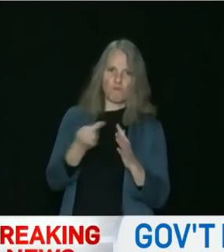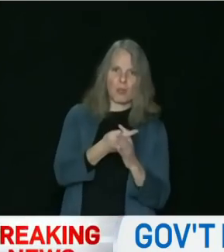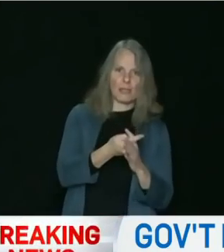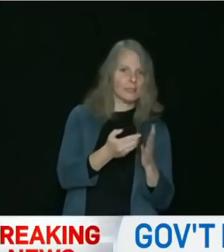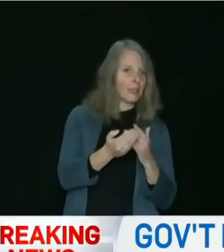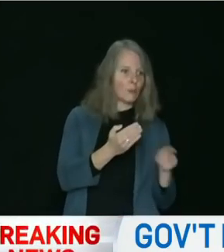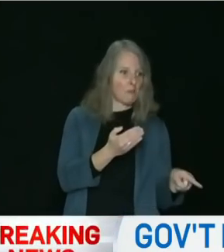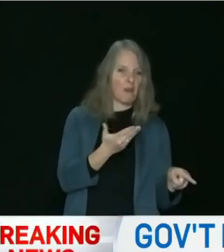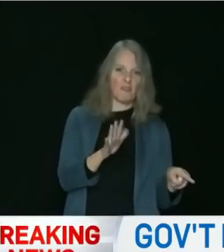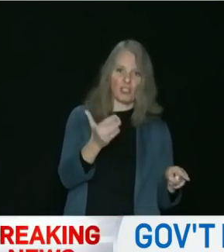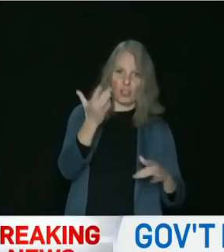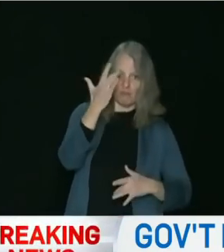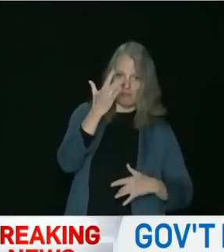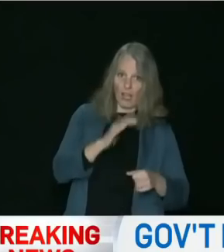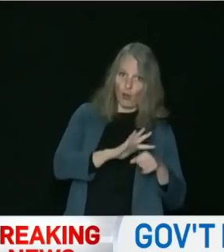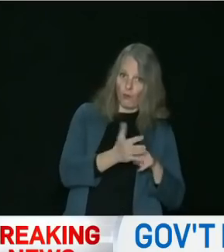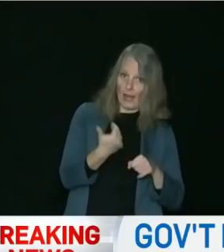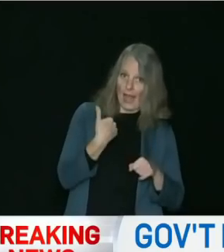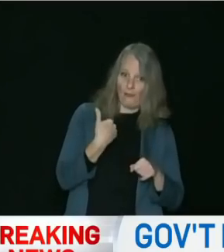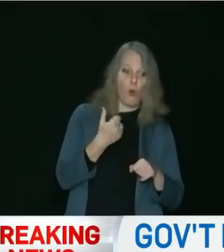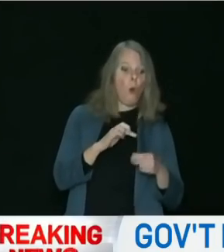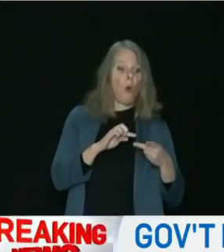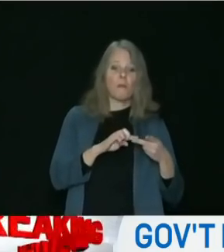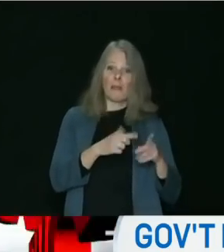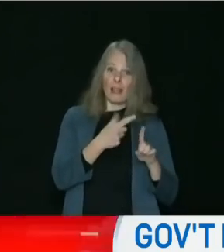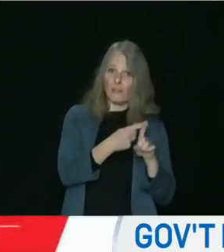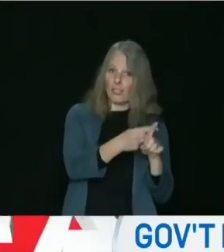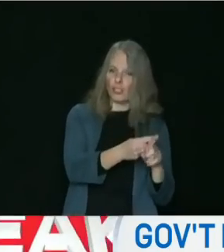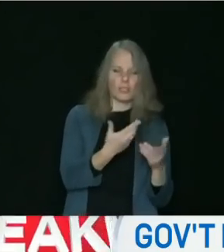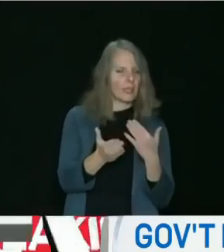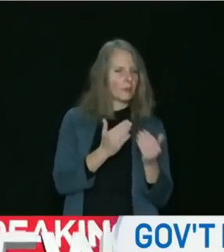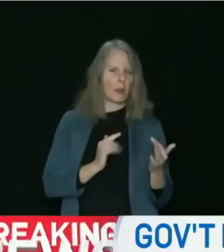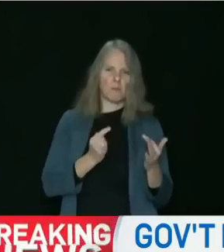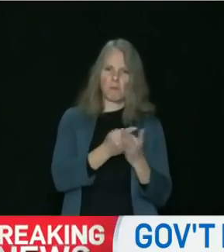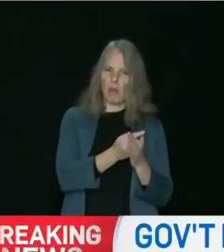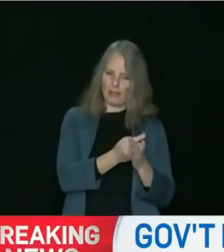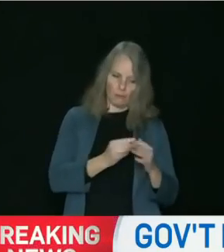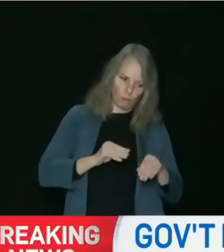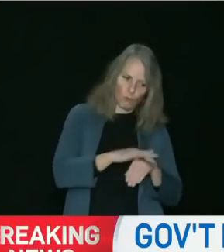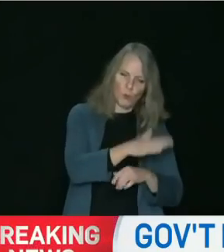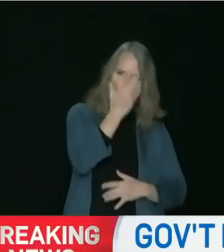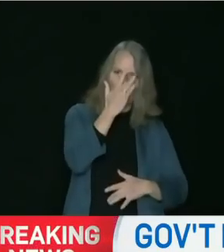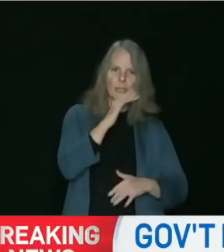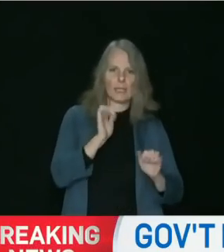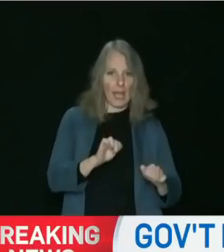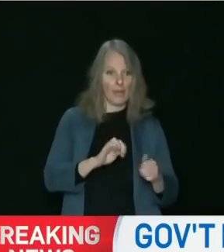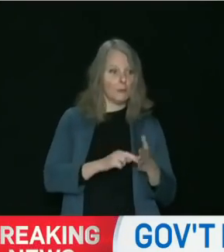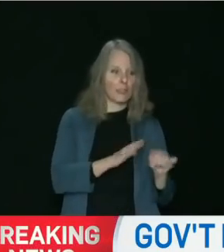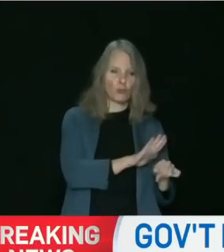OMICRON'S GREATERRABLE TO EVADE PRIOR IMMUNITY FROM INFECTION